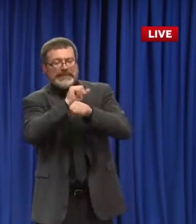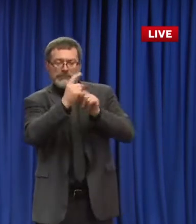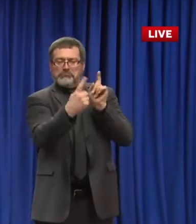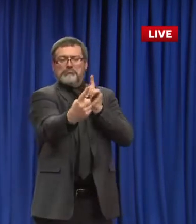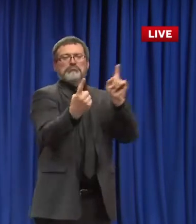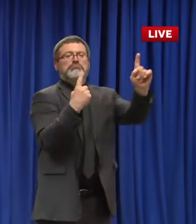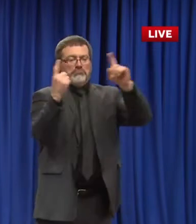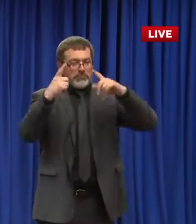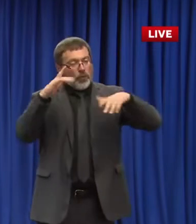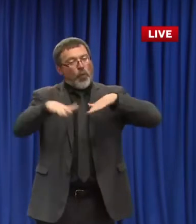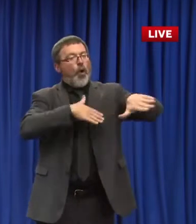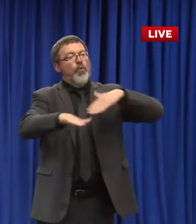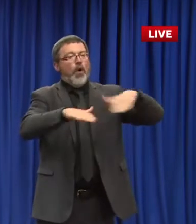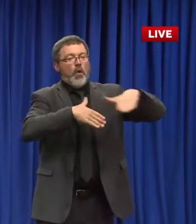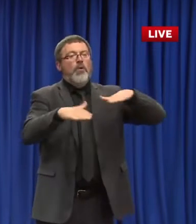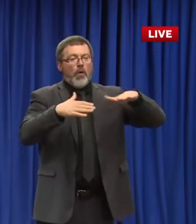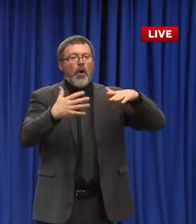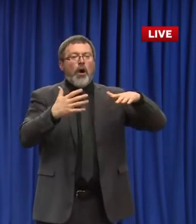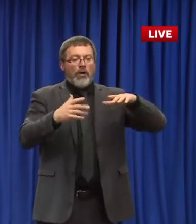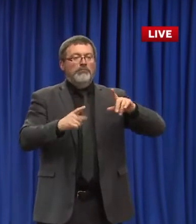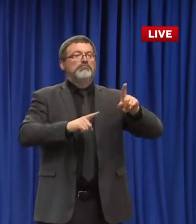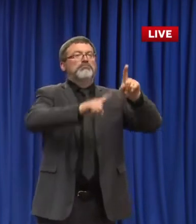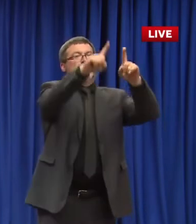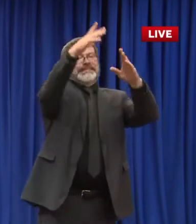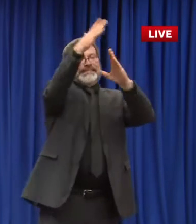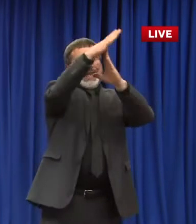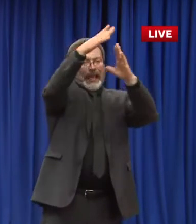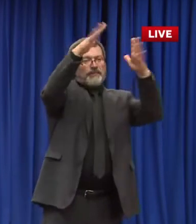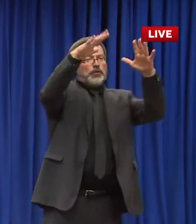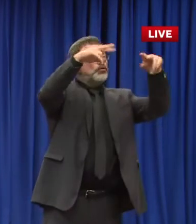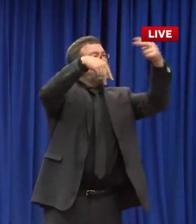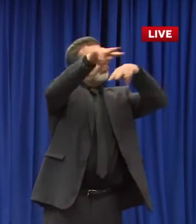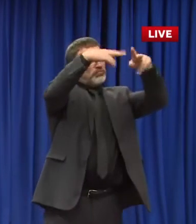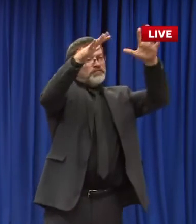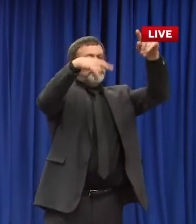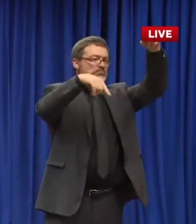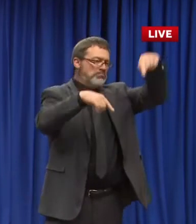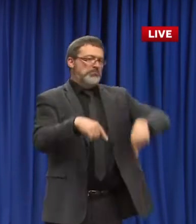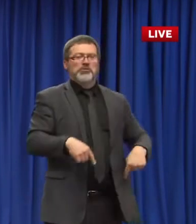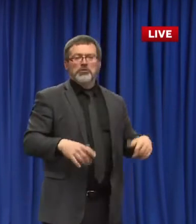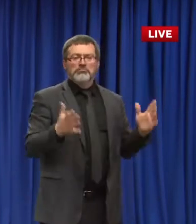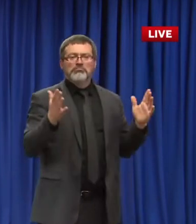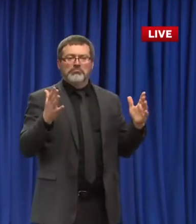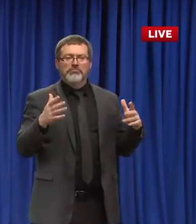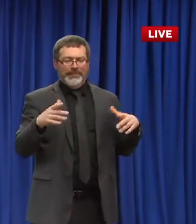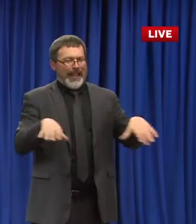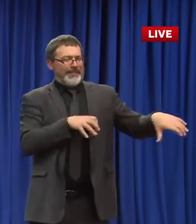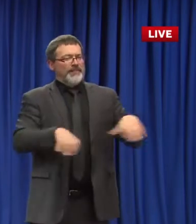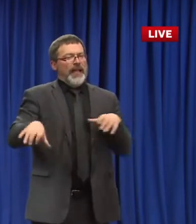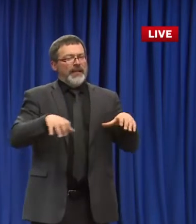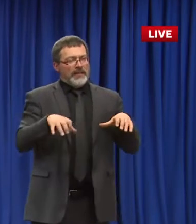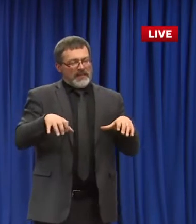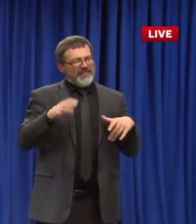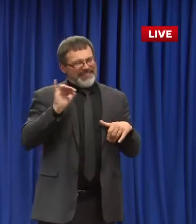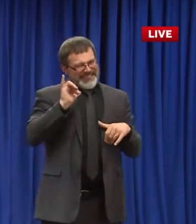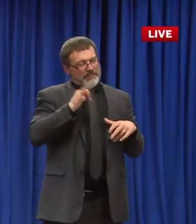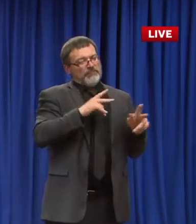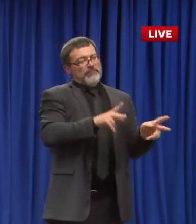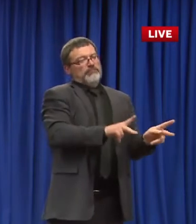THEY REALLY ARE SEPARATED AND THEY GO TO THE TOP THEY SPEND A FEW MOMENTS AND THEN THEY KEEP MOVING SO PEOPLE REALLY DOING IT, RIGHT AND THAT’S A SIMILAR TYPE MODEL THAT WE’RE TRYING TO